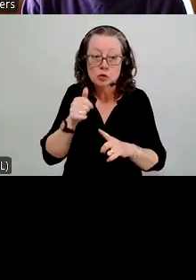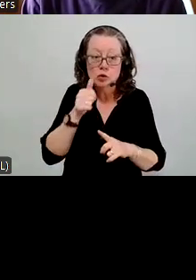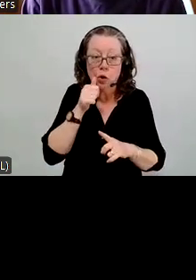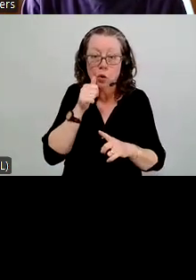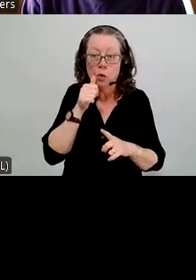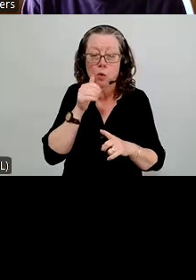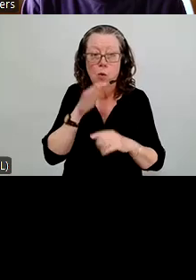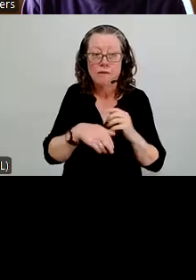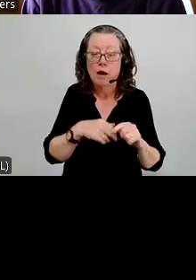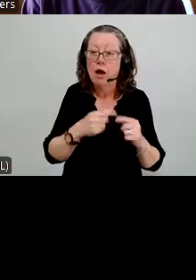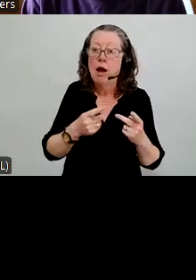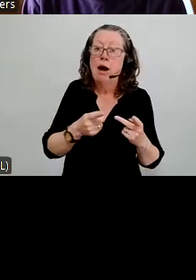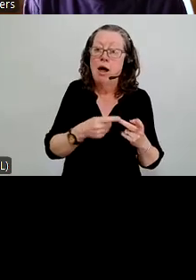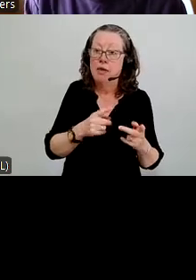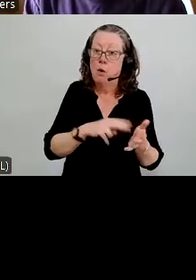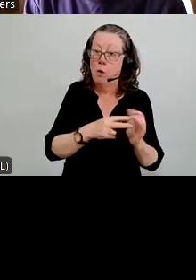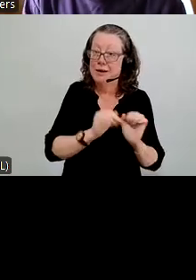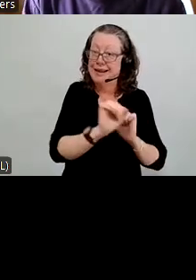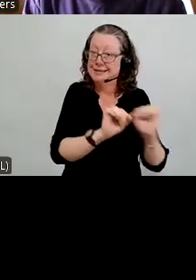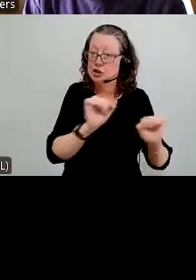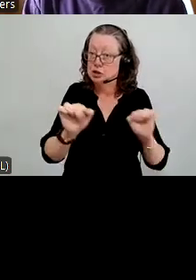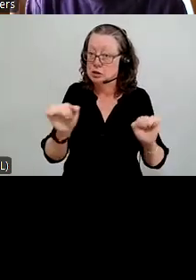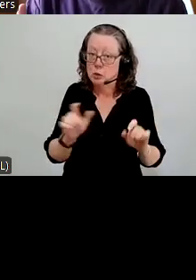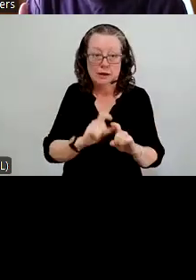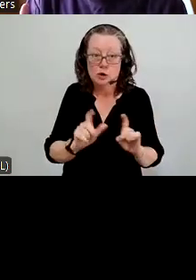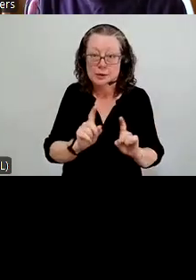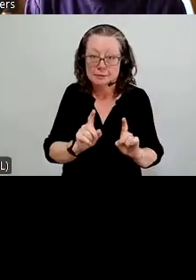Oh, the other way. There is the Google Ads Transparency Center.